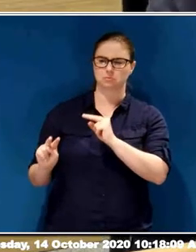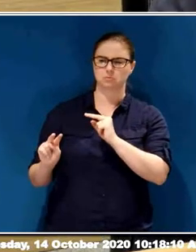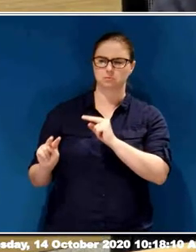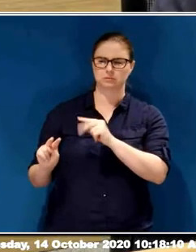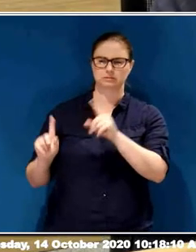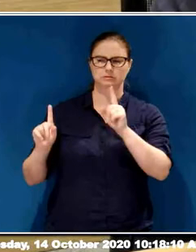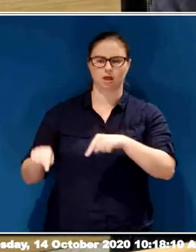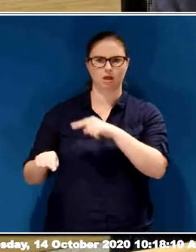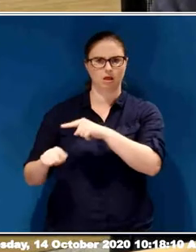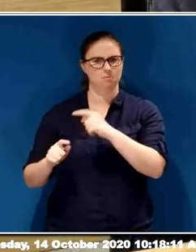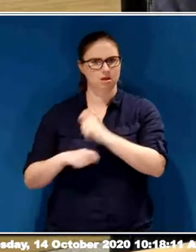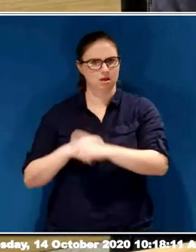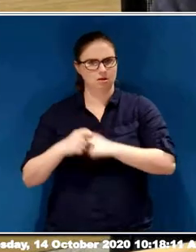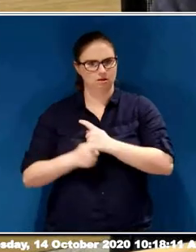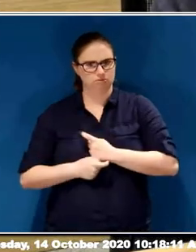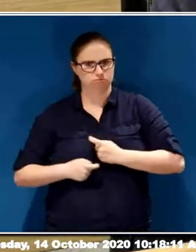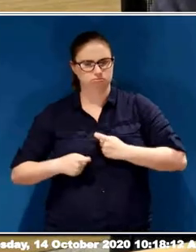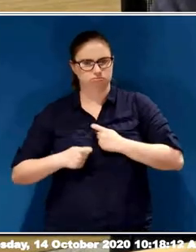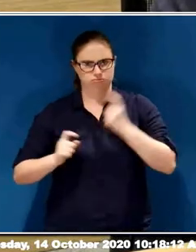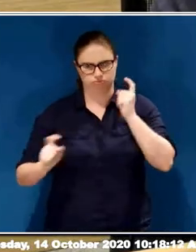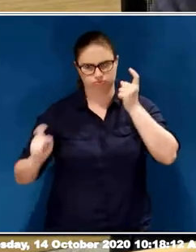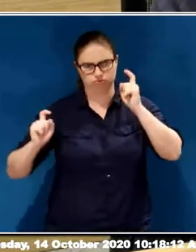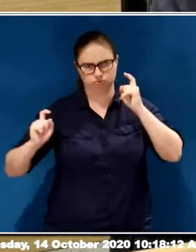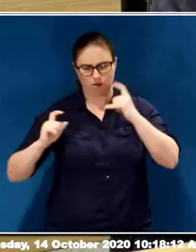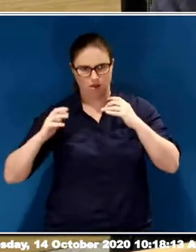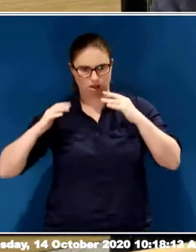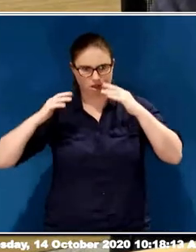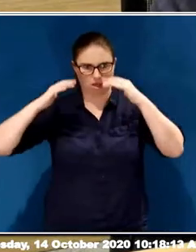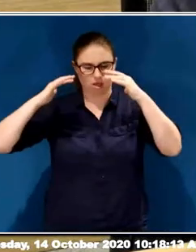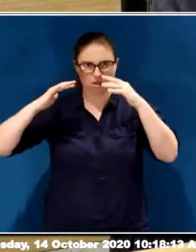to help Kobe to co-regulate.